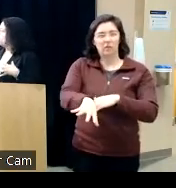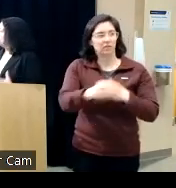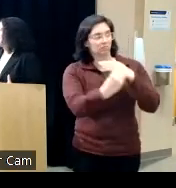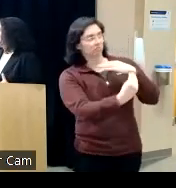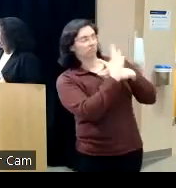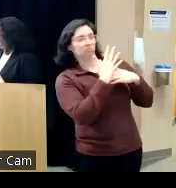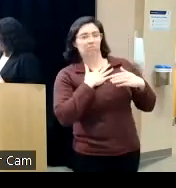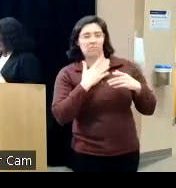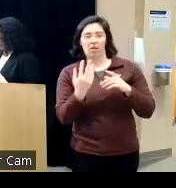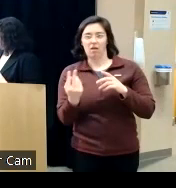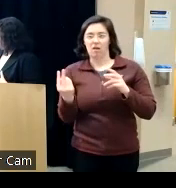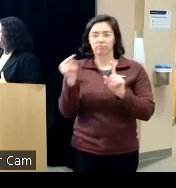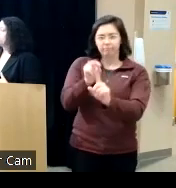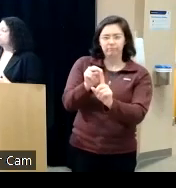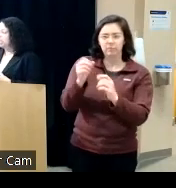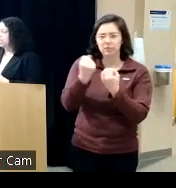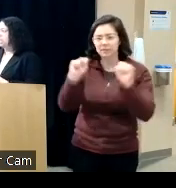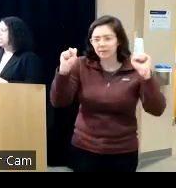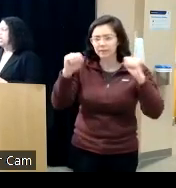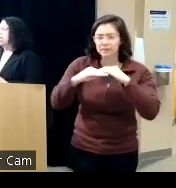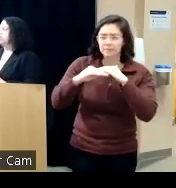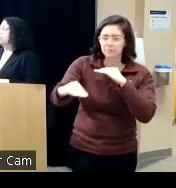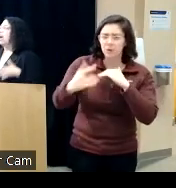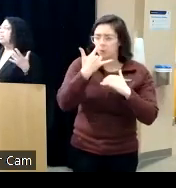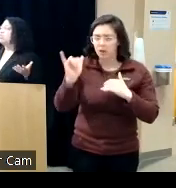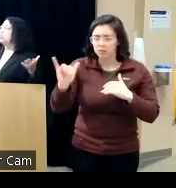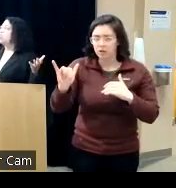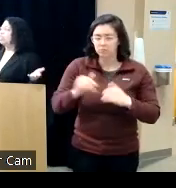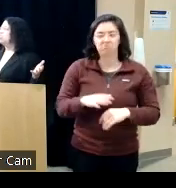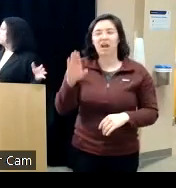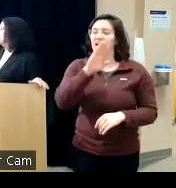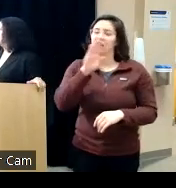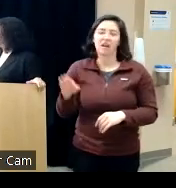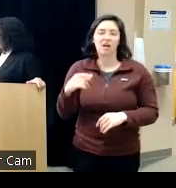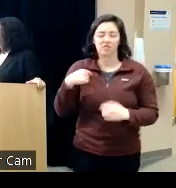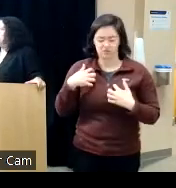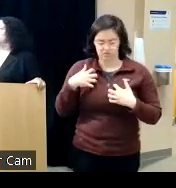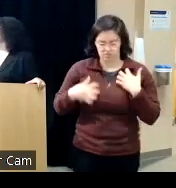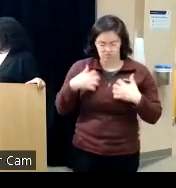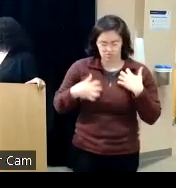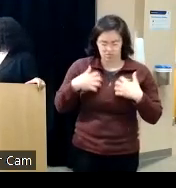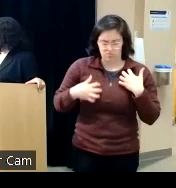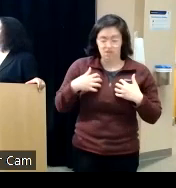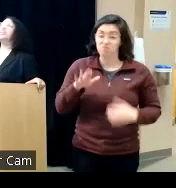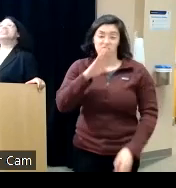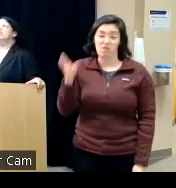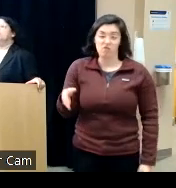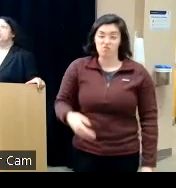child's perception of safety and stability and so I never questioned any of those things so I